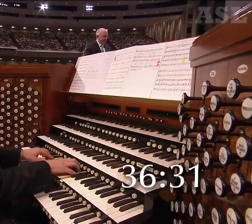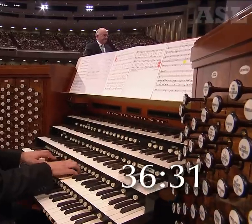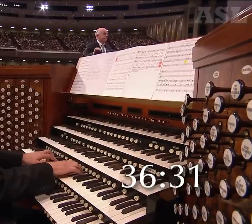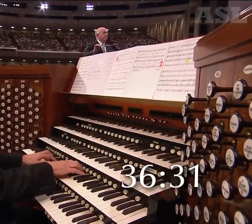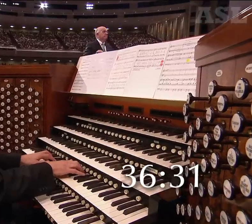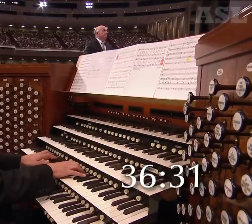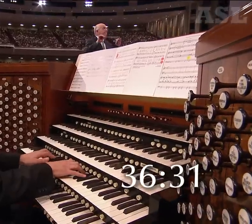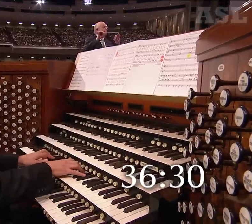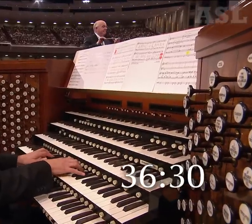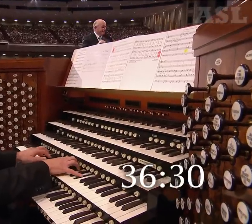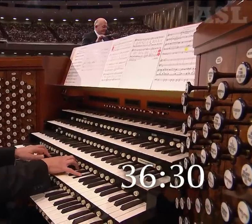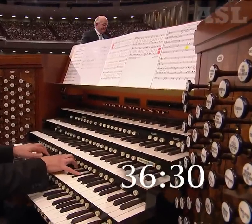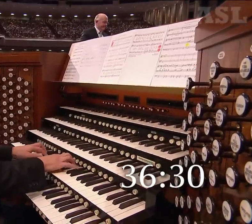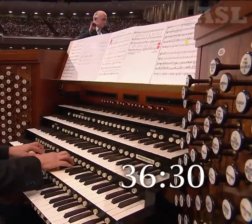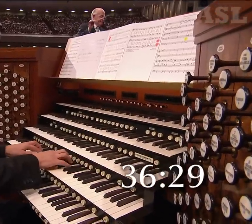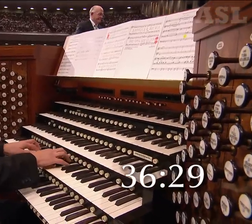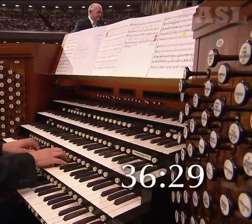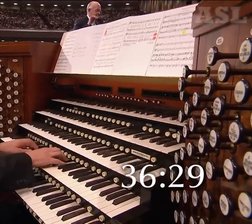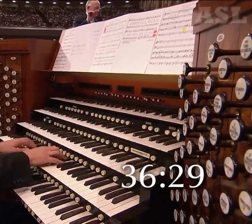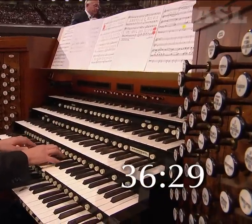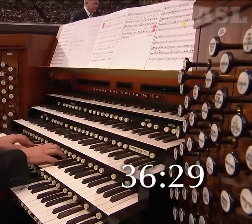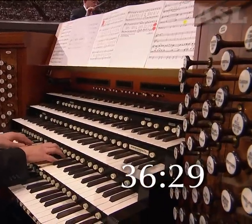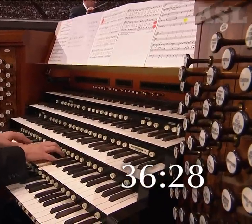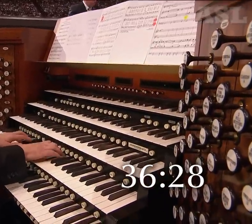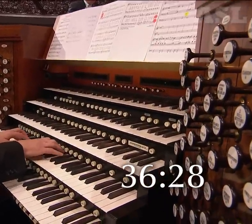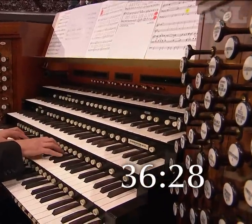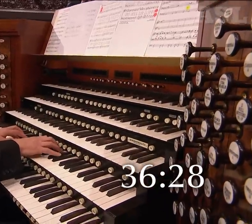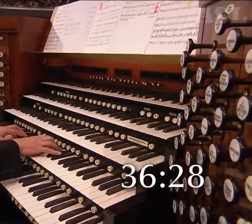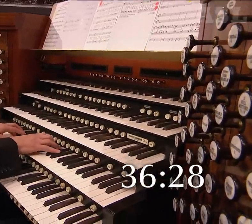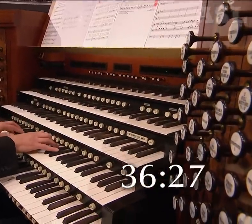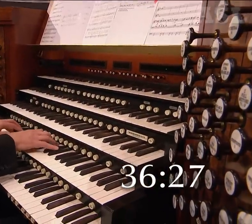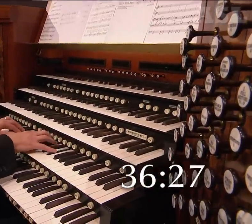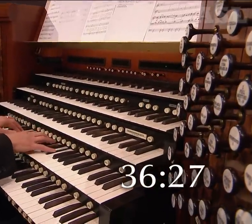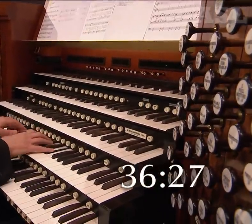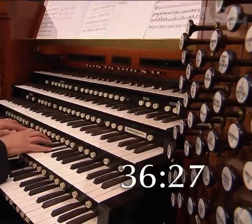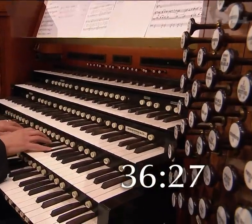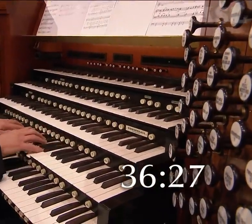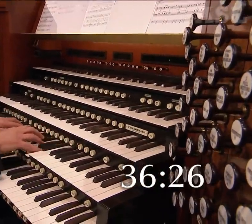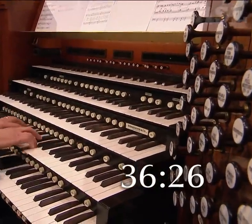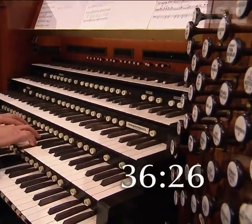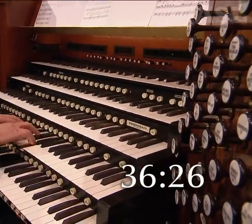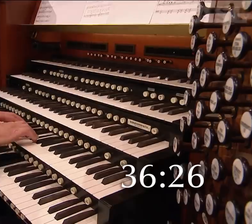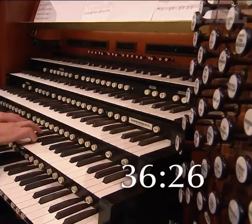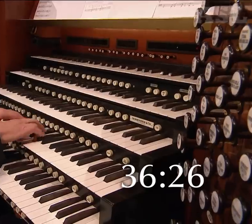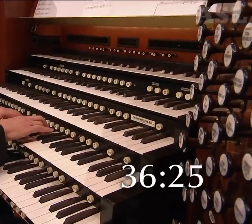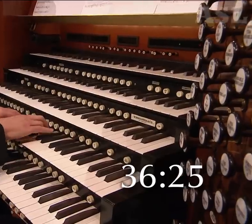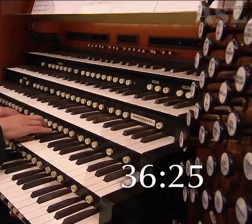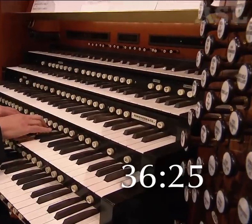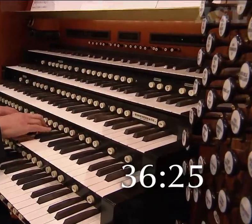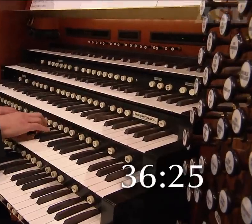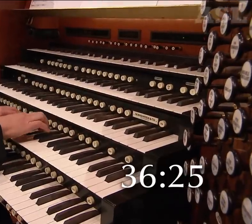THIS IS THE ENGLISH CLOSED CAPTION CHANNEL OF THE CHURCH OF JESUS CHRIST OF LATTER-DAY SAINTS.